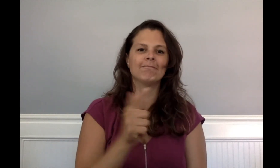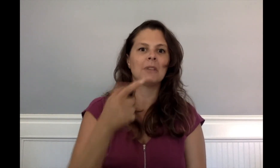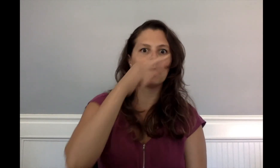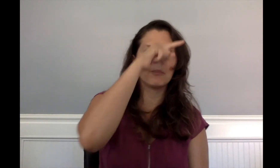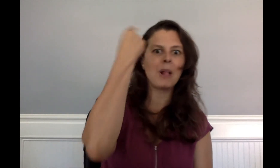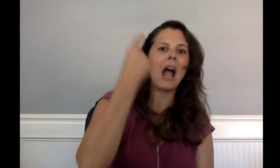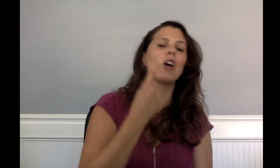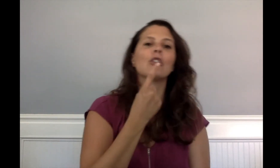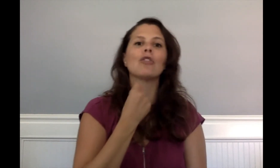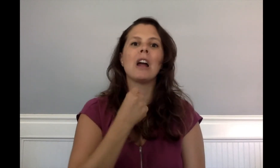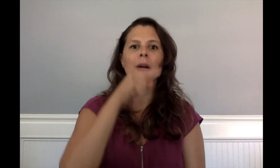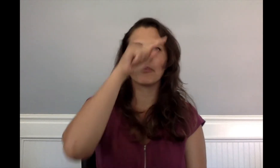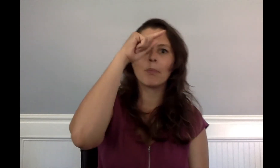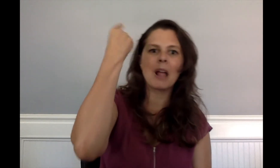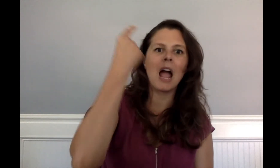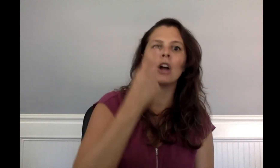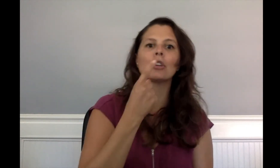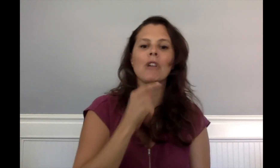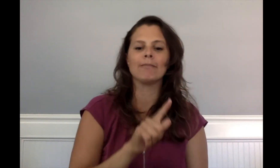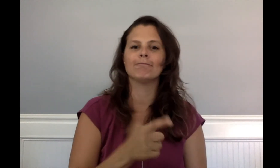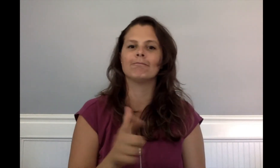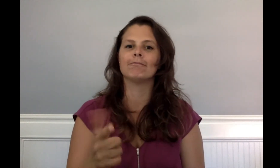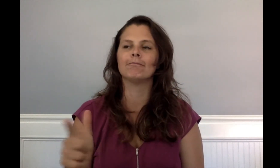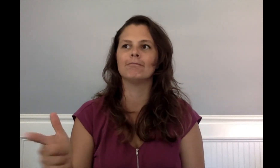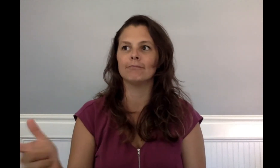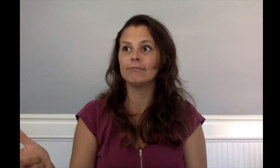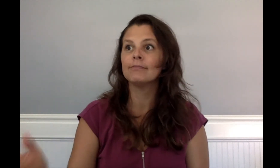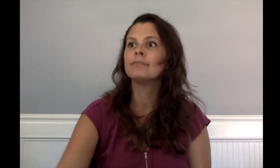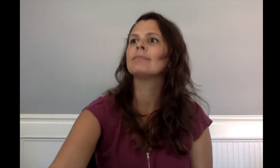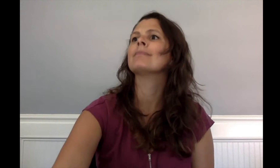alternating red and black cards.